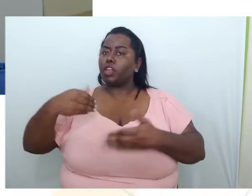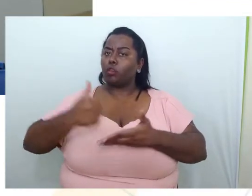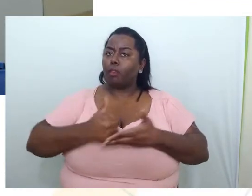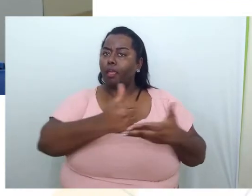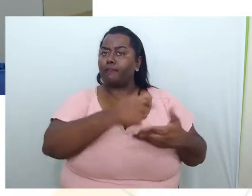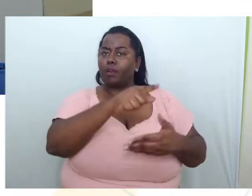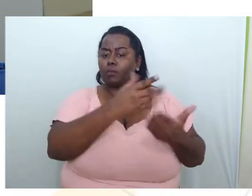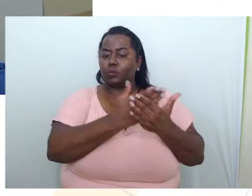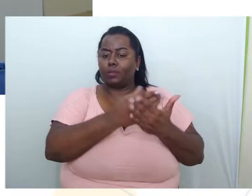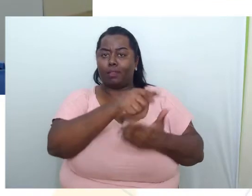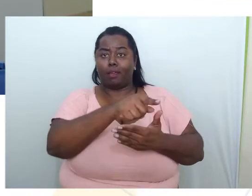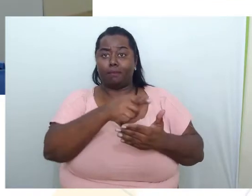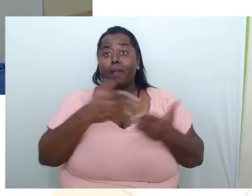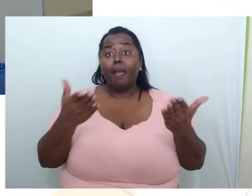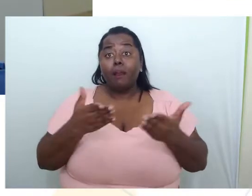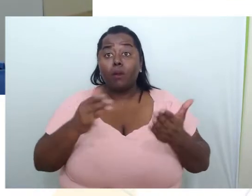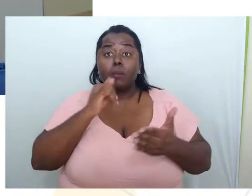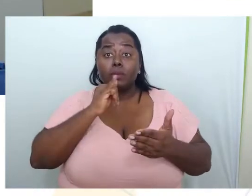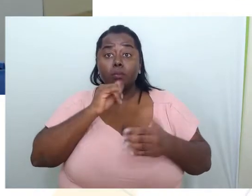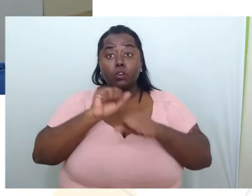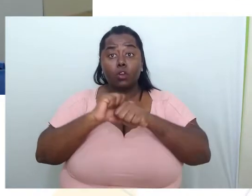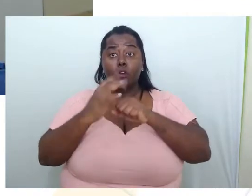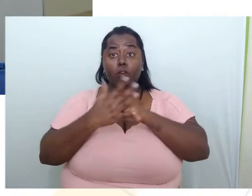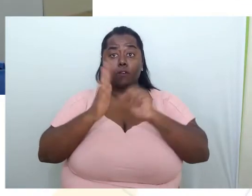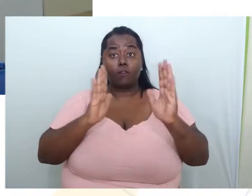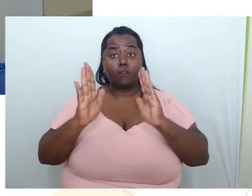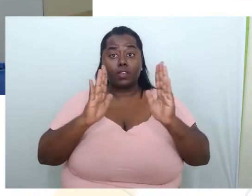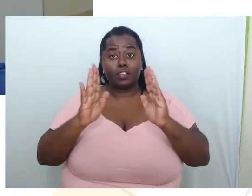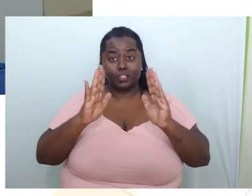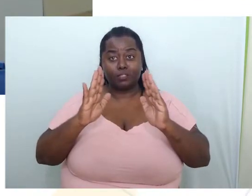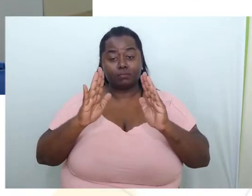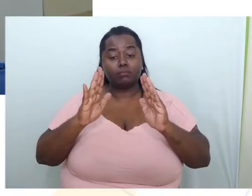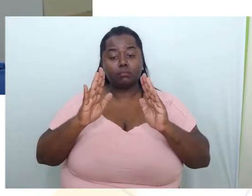now we are doing that in in the in the midst of this covid crisis we're